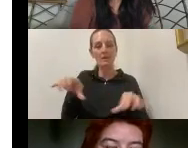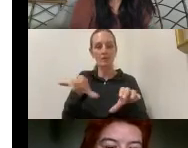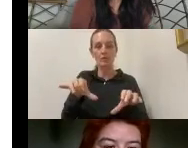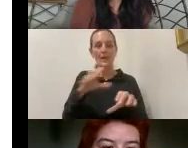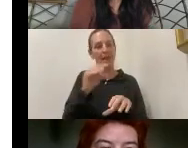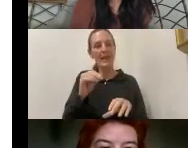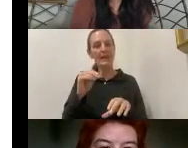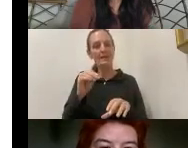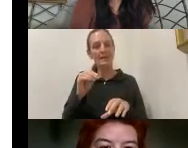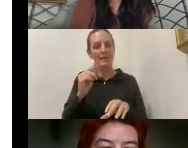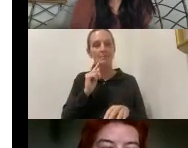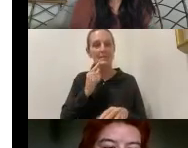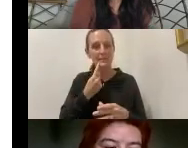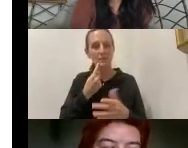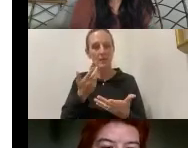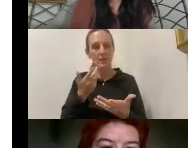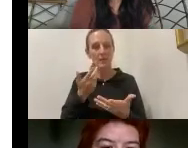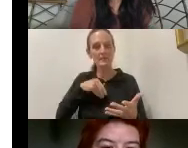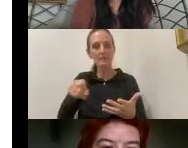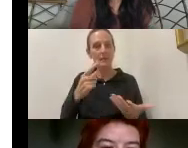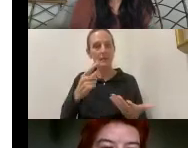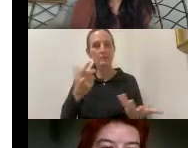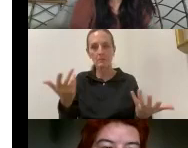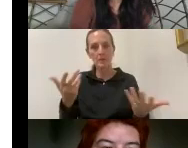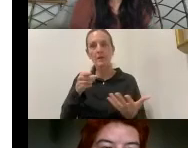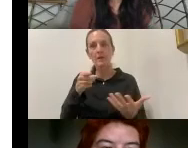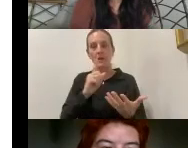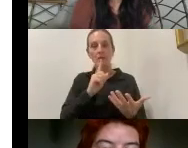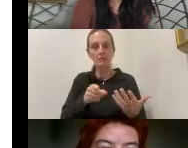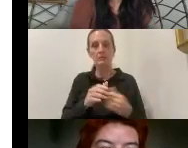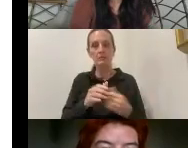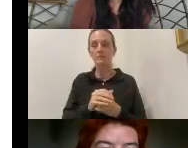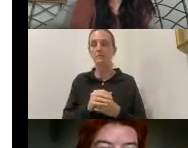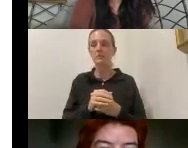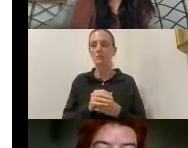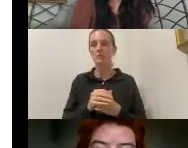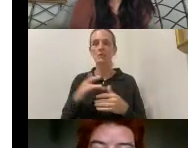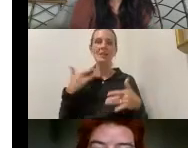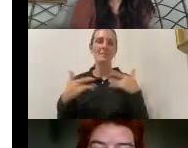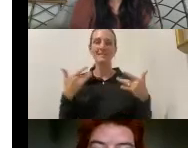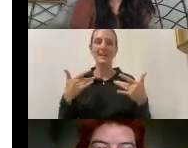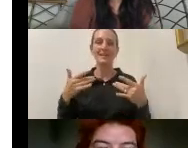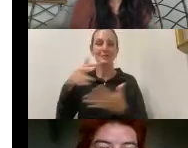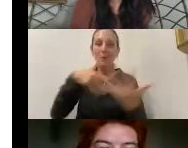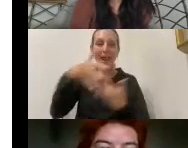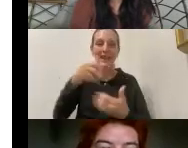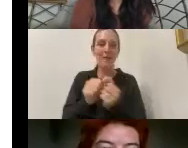Yeah that's, I'm so excited to hang out with these kids and say like “what does your